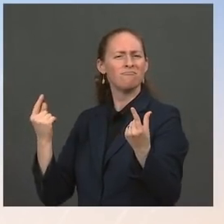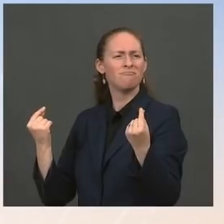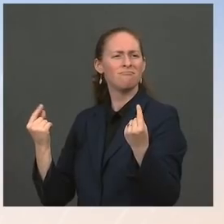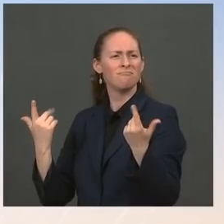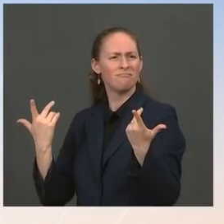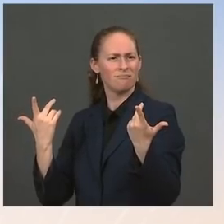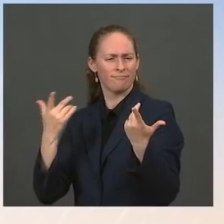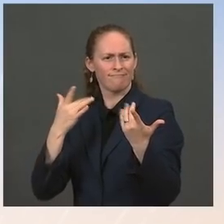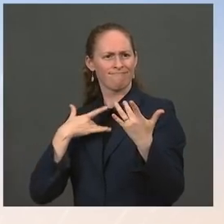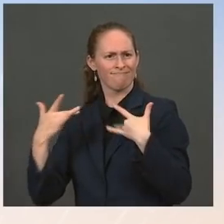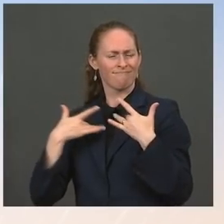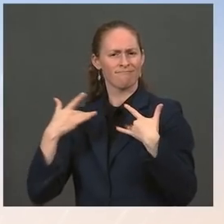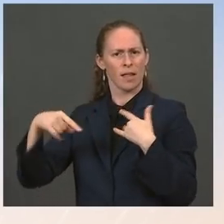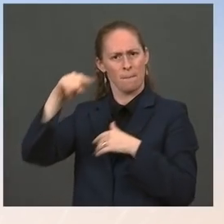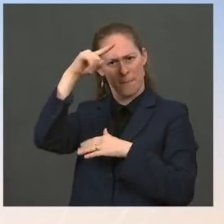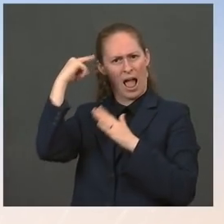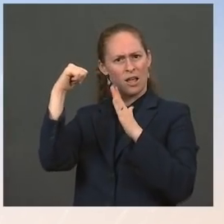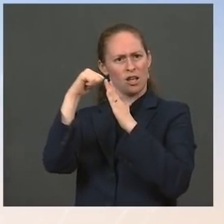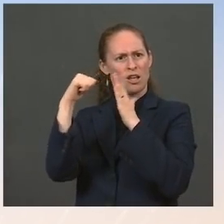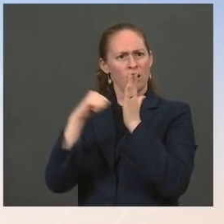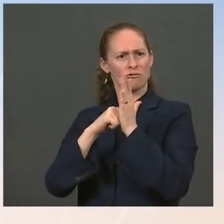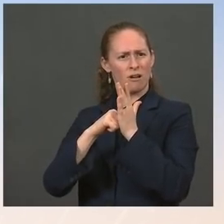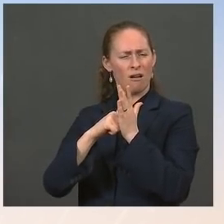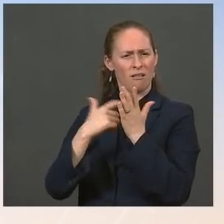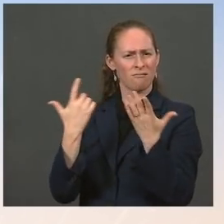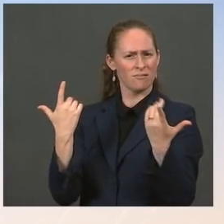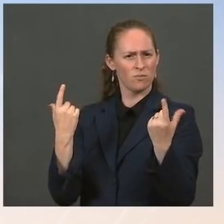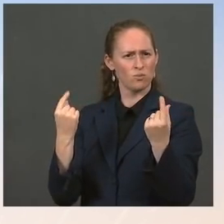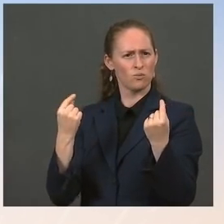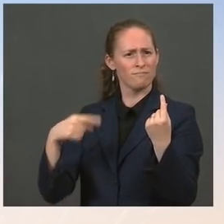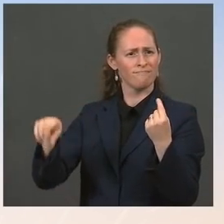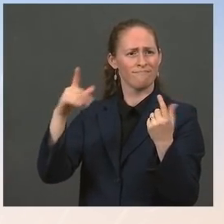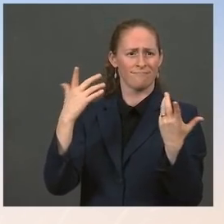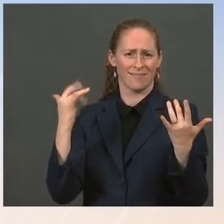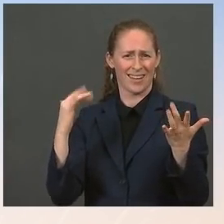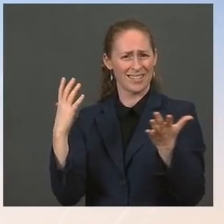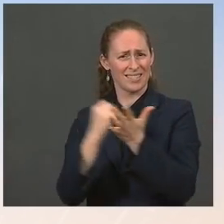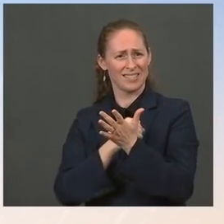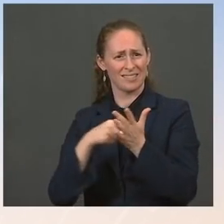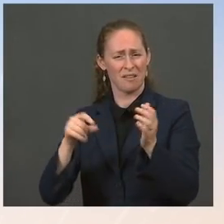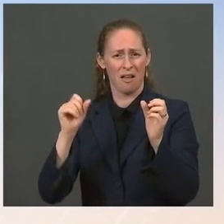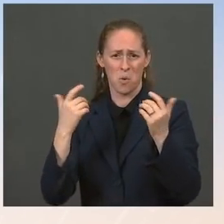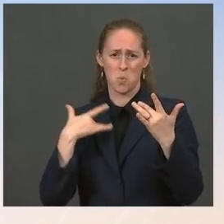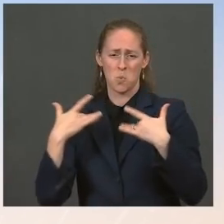particularly with those that have this small window, like voting rights and also the George Floyd